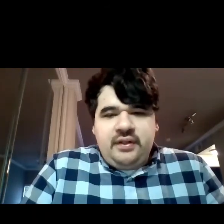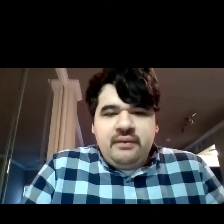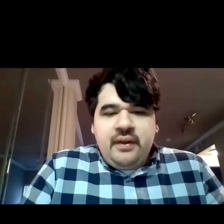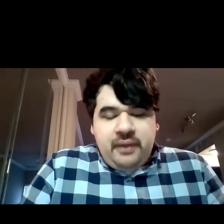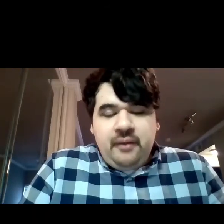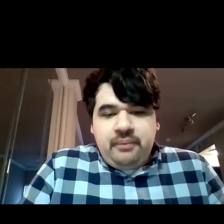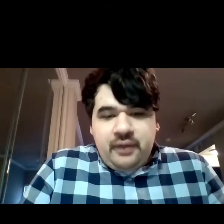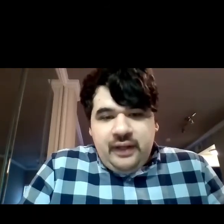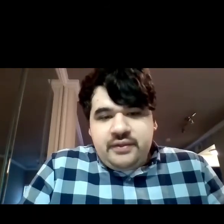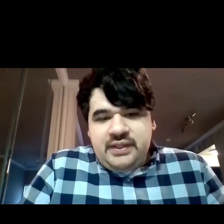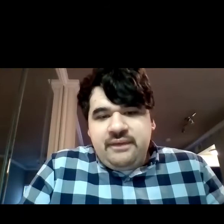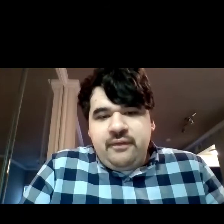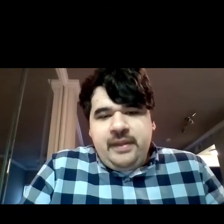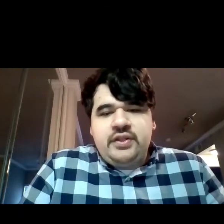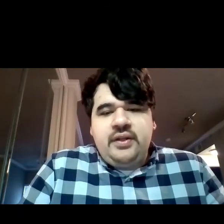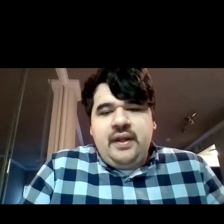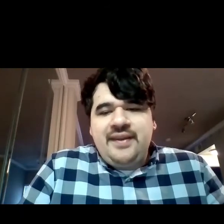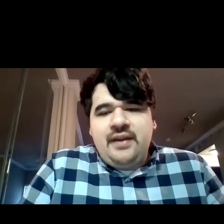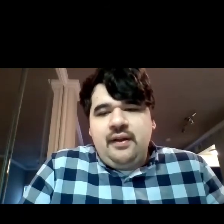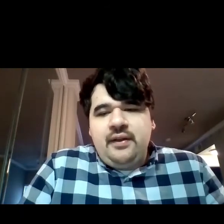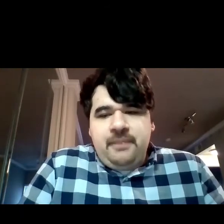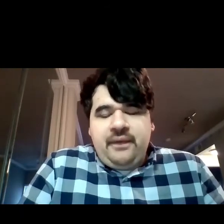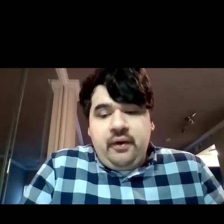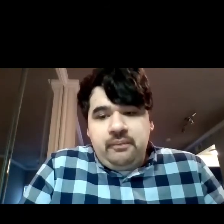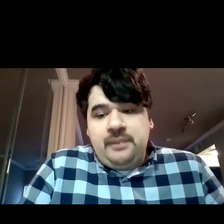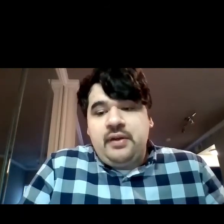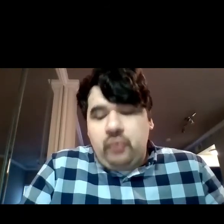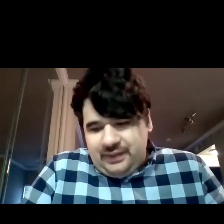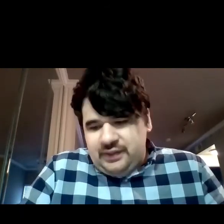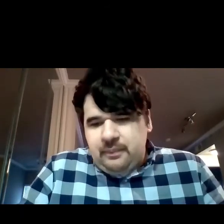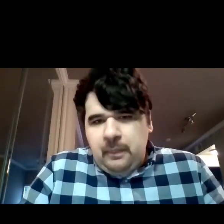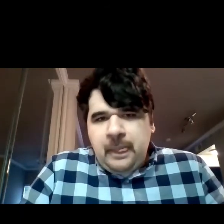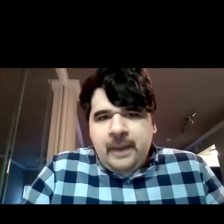We help clients receive information and gain knowledge about their employment rights.